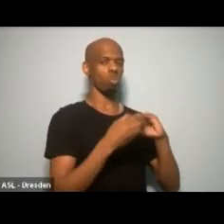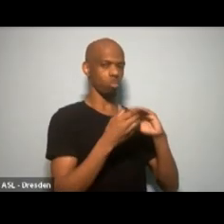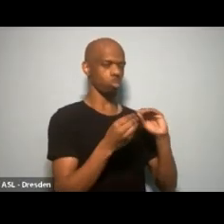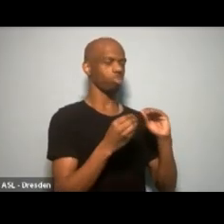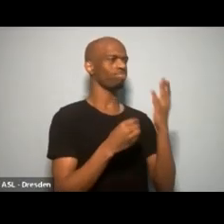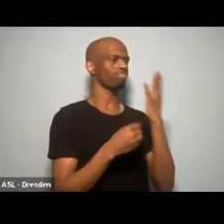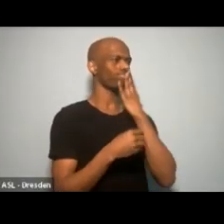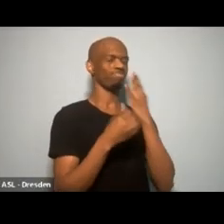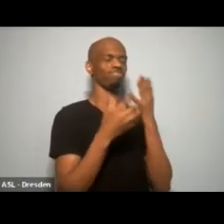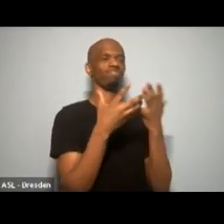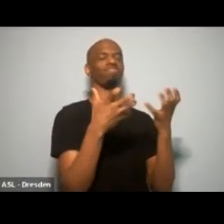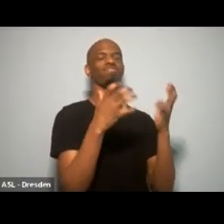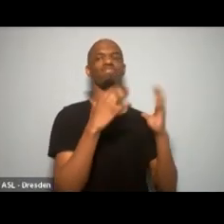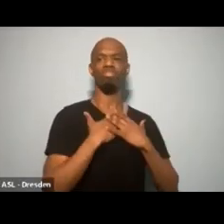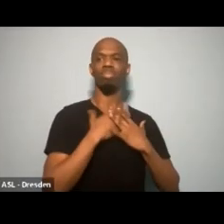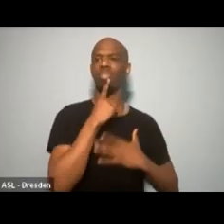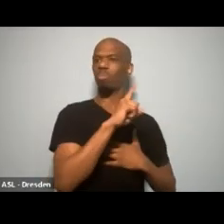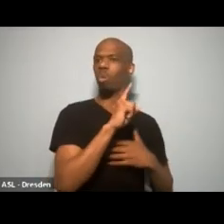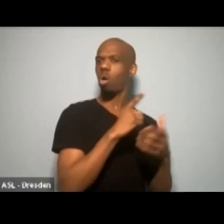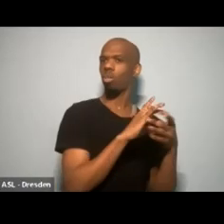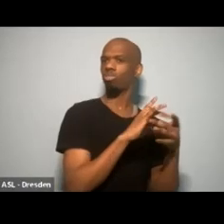and in fact, you set the stage beautifully.